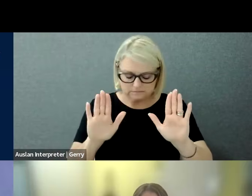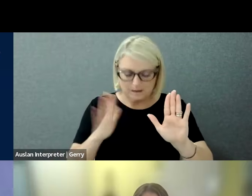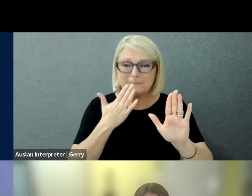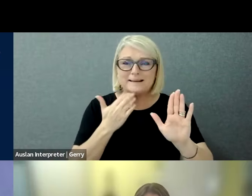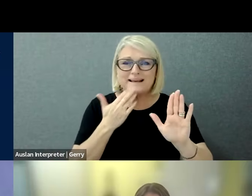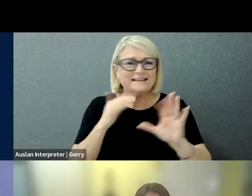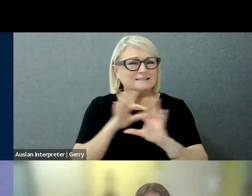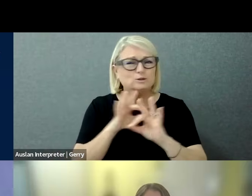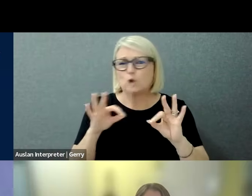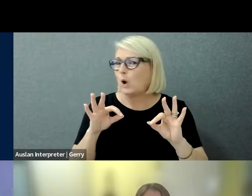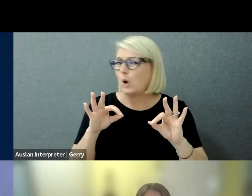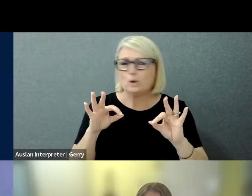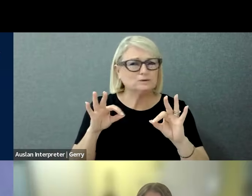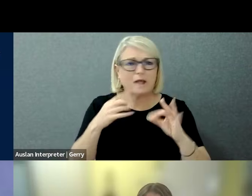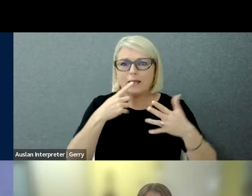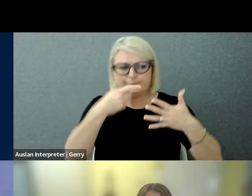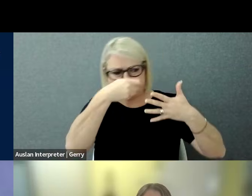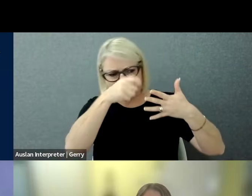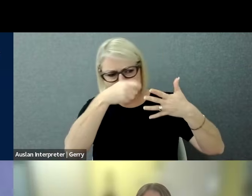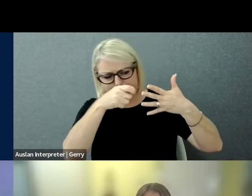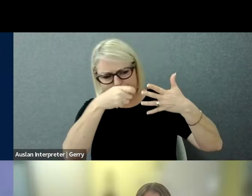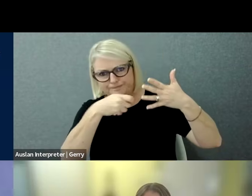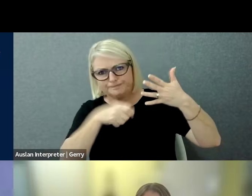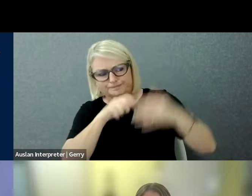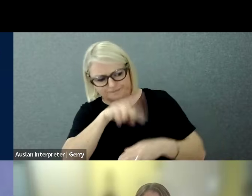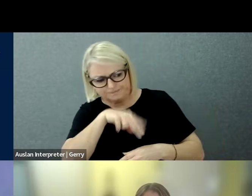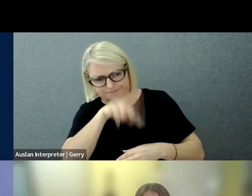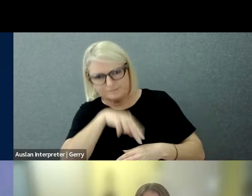you have to get into because then we know it's kind of dead in the water from an equity point